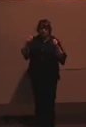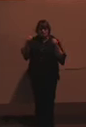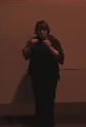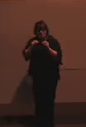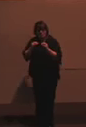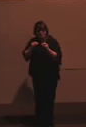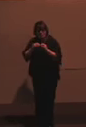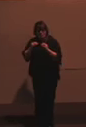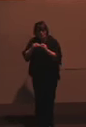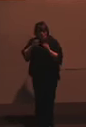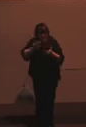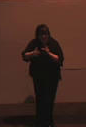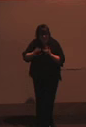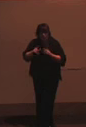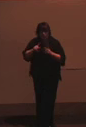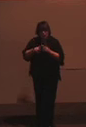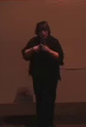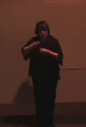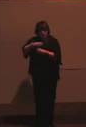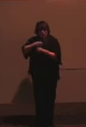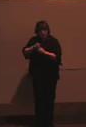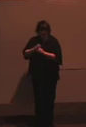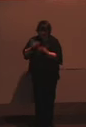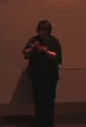Then create new order, I hope.